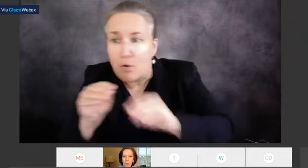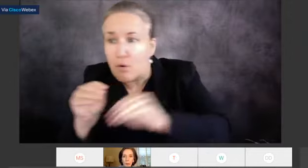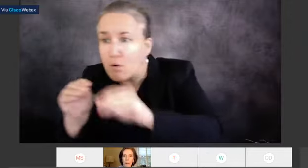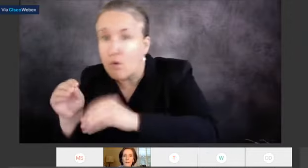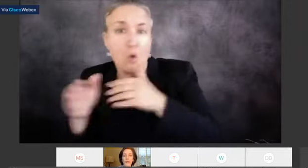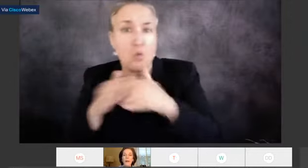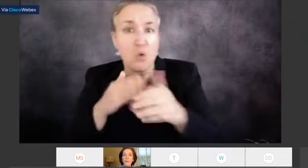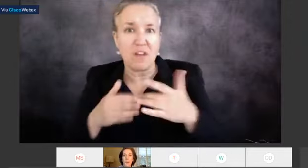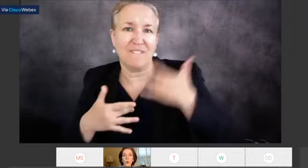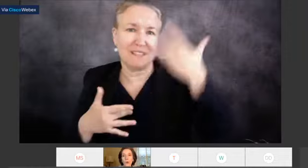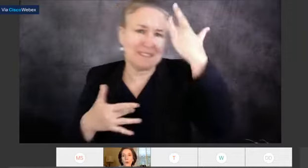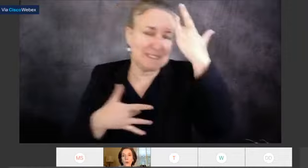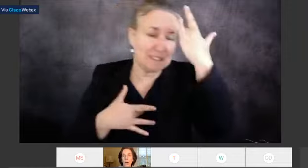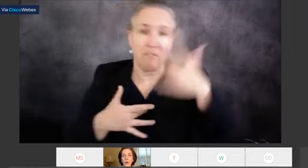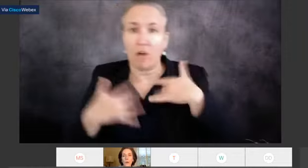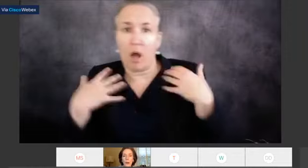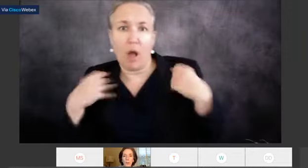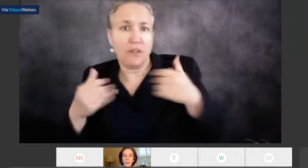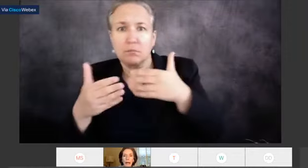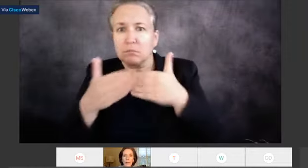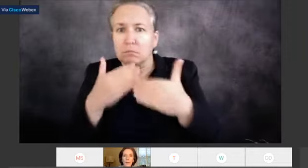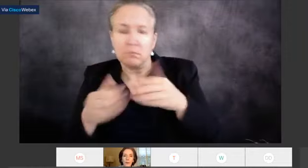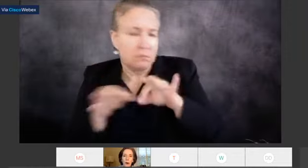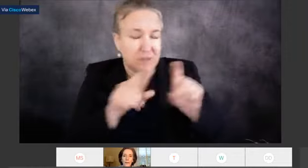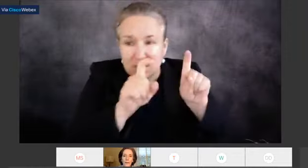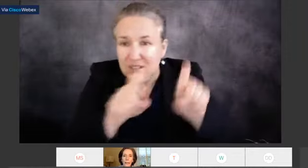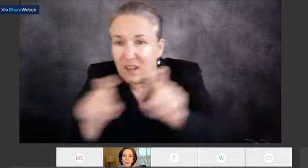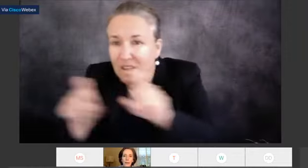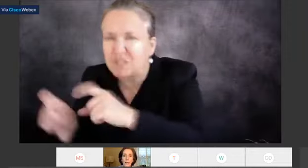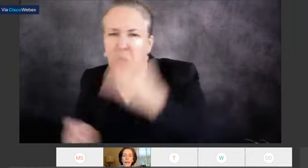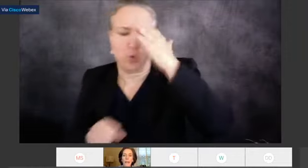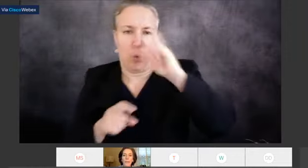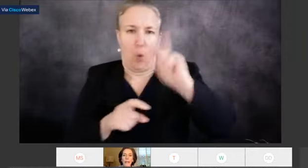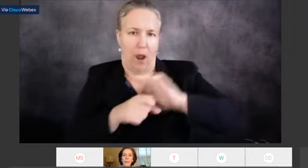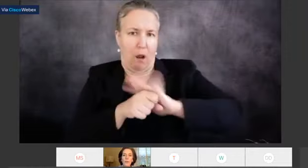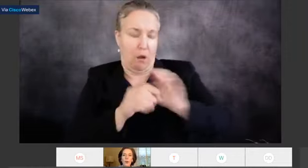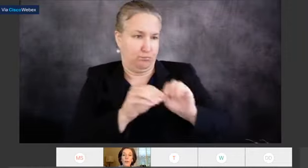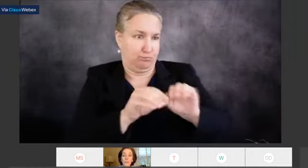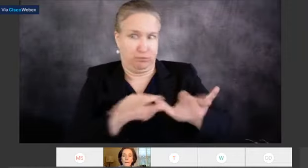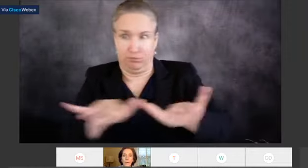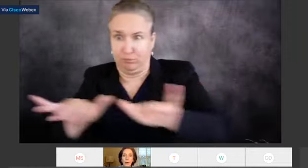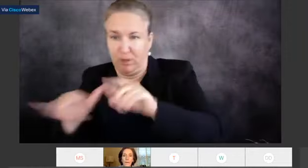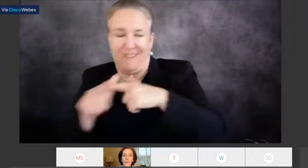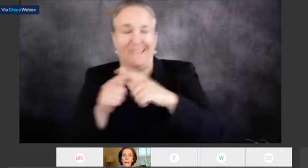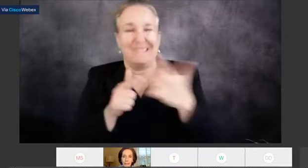or not the more we will know about what is happening across the county and be able to quickly suppress any